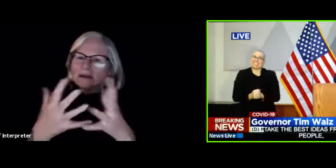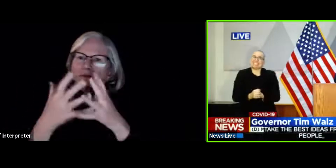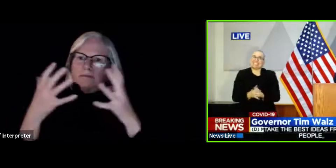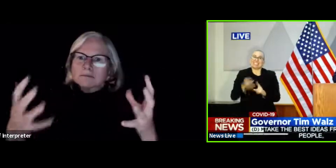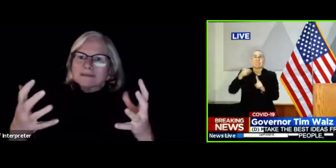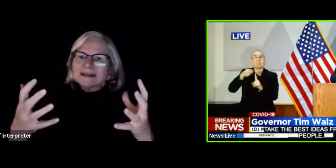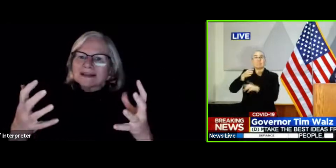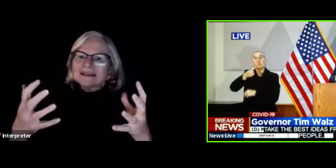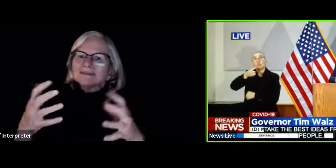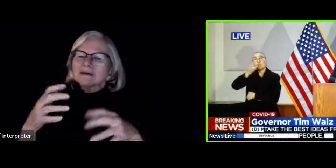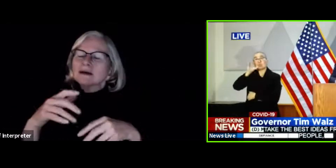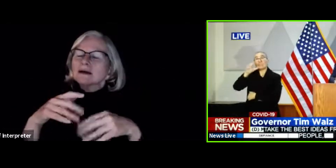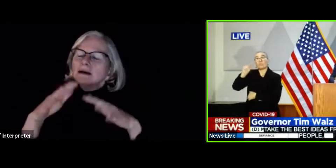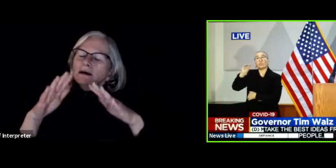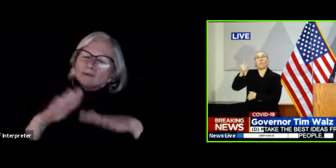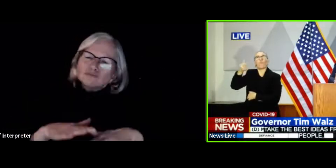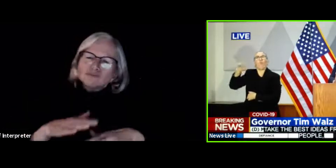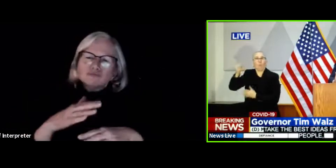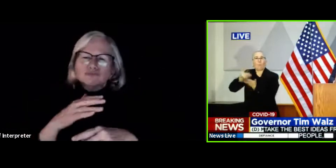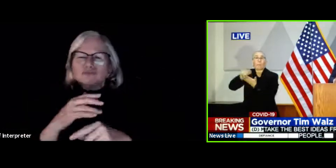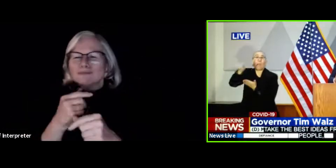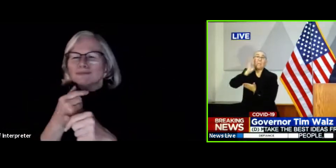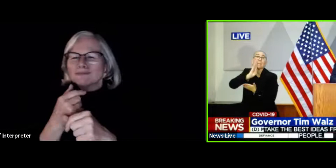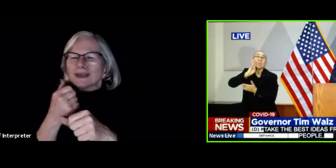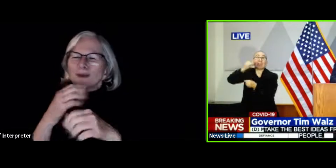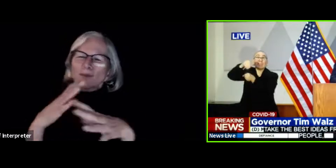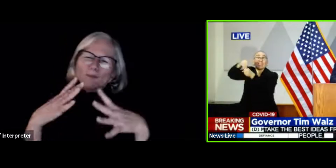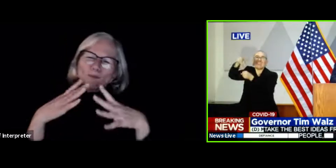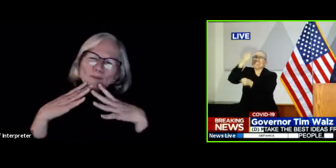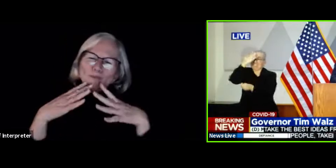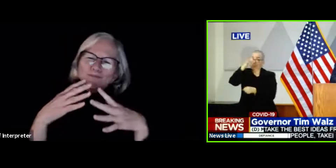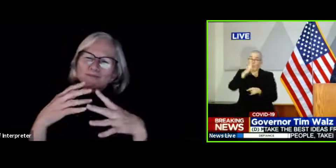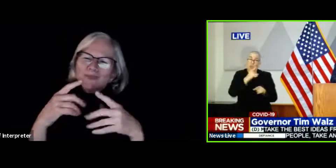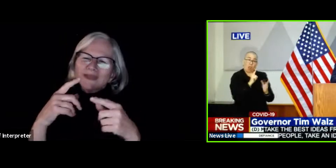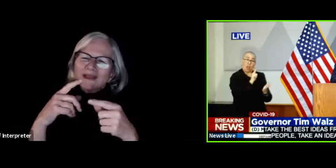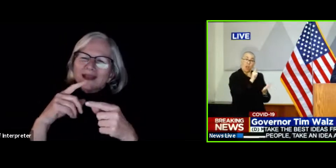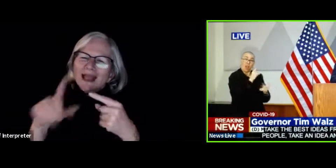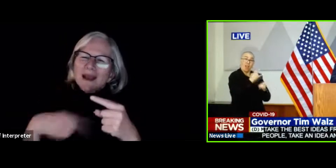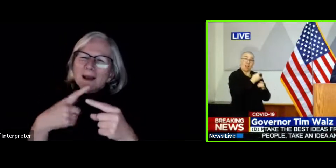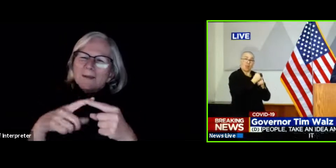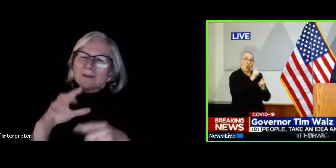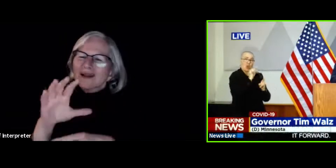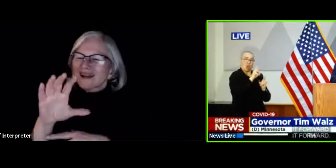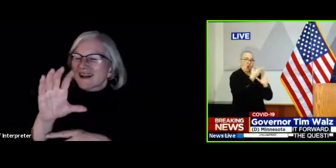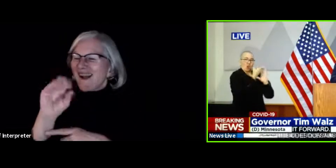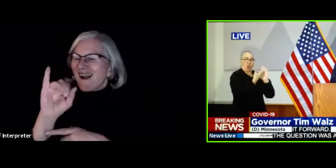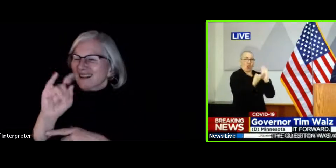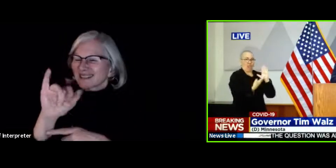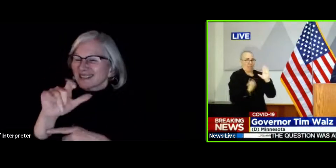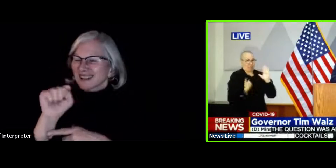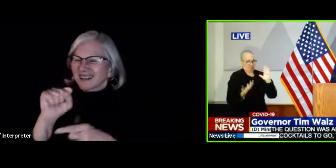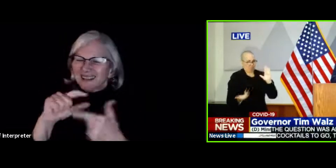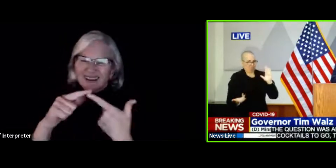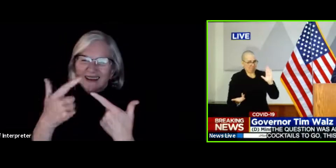THIS ISSUE AROUND LIQUOR LAWS AND HOW WE GET THEM OUT, I HAVE TO TELL YOU, I'M PRETTY AGNOSTIC ON THIS. WHATEVER HAPPENS FOLKS, I WANT TO DO IT.